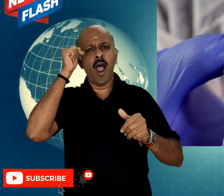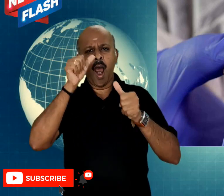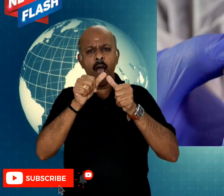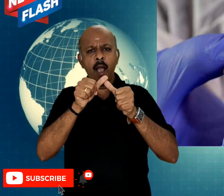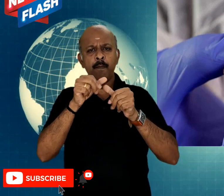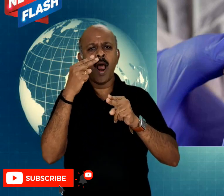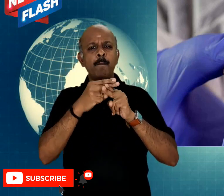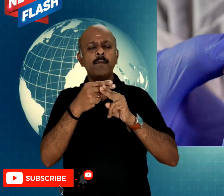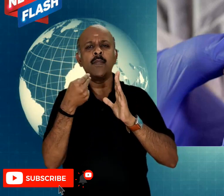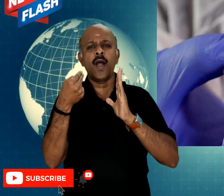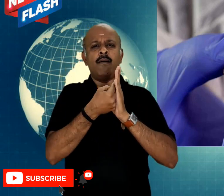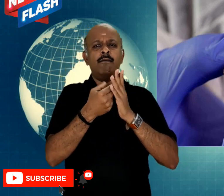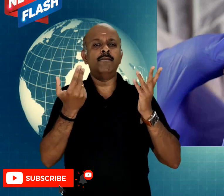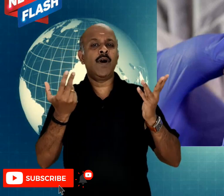1969